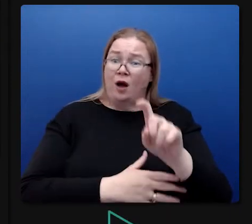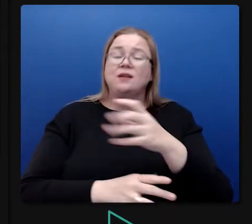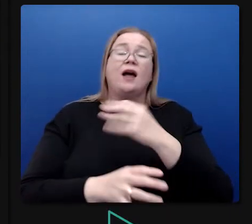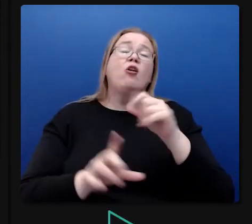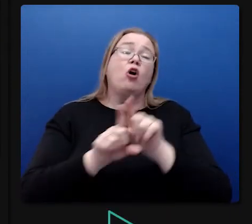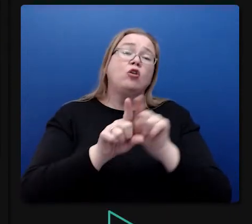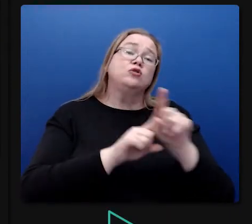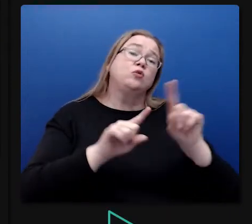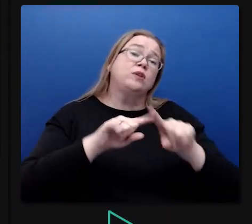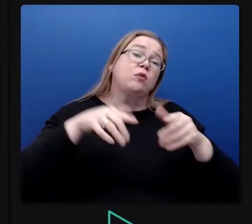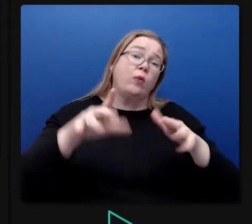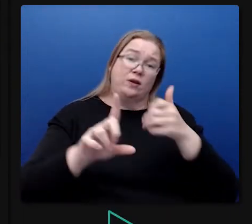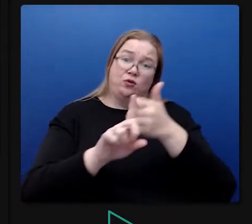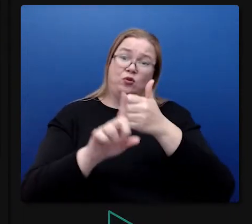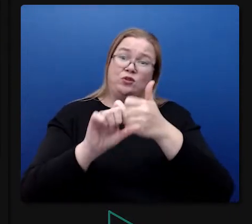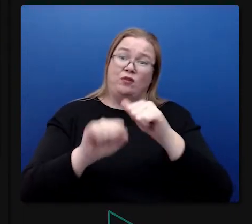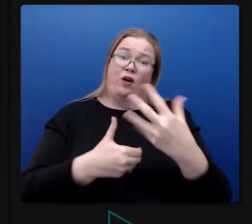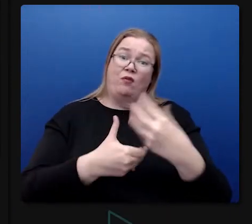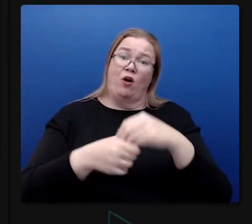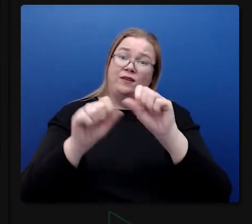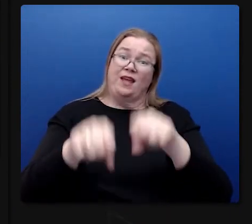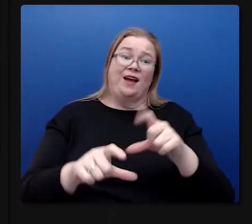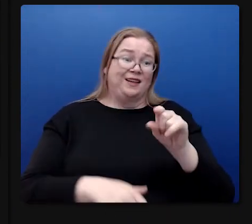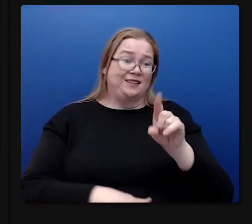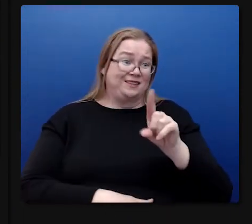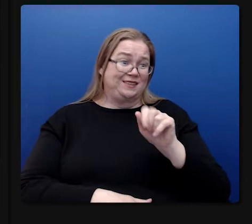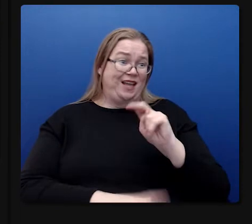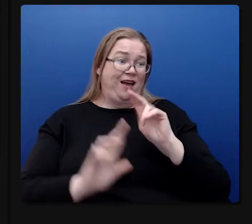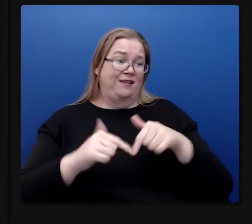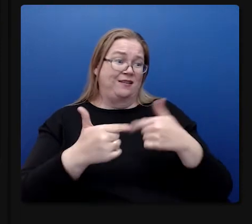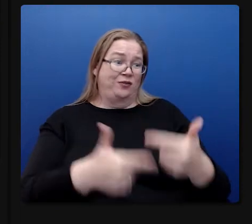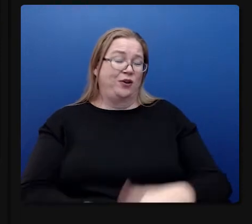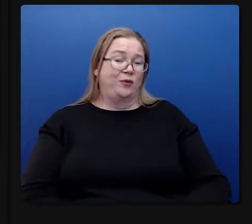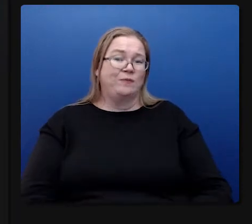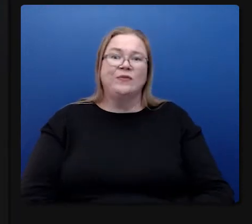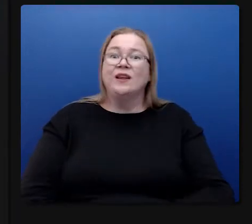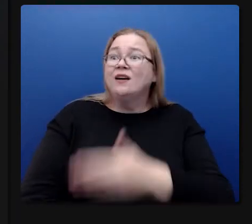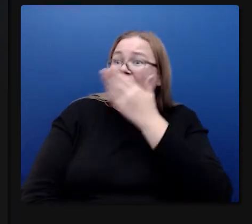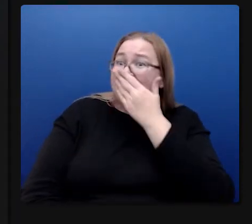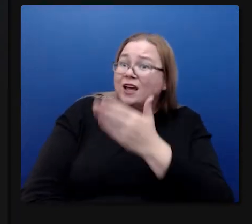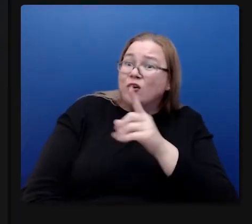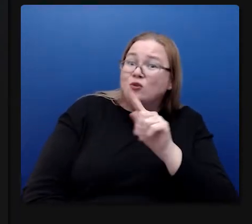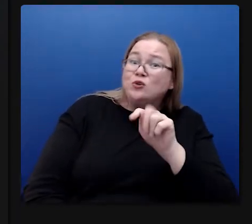And also different ways in which you can get involved. Dan, I'll hand it to you. [Dan] Thank you, Trista.